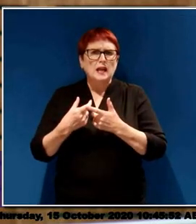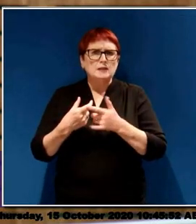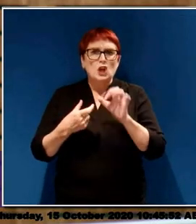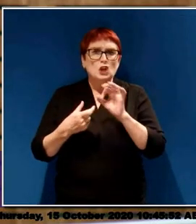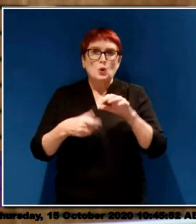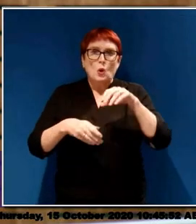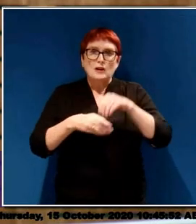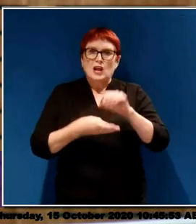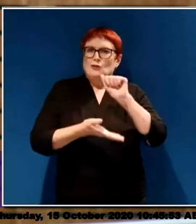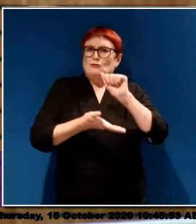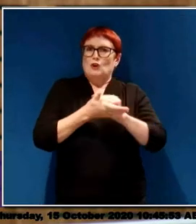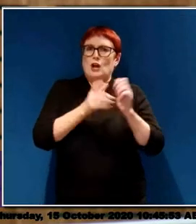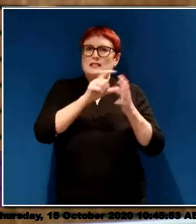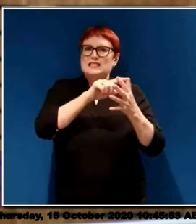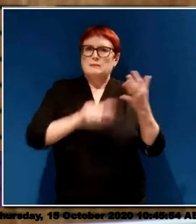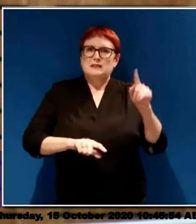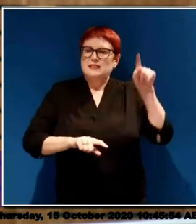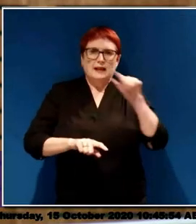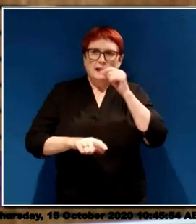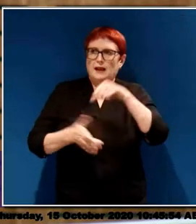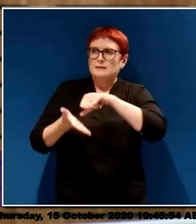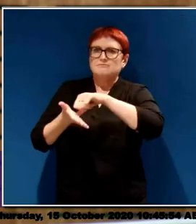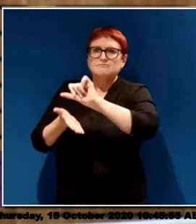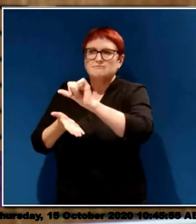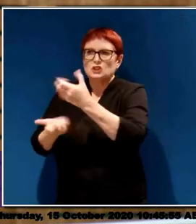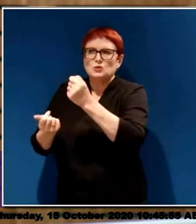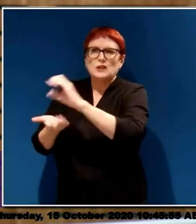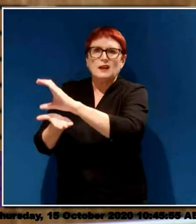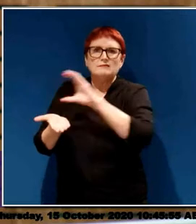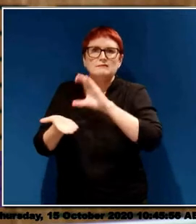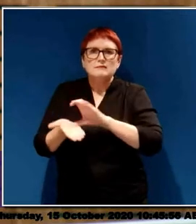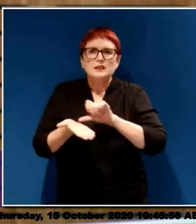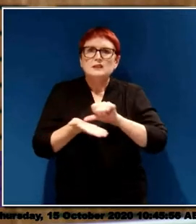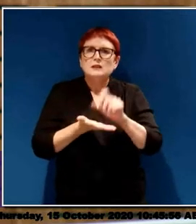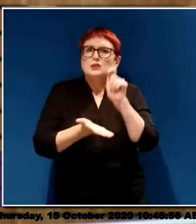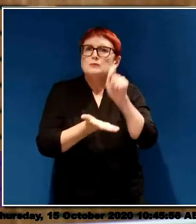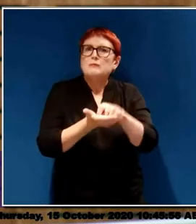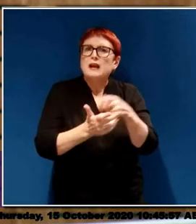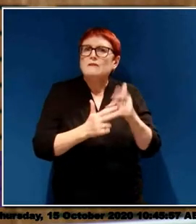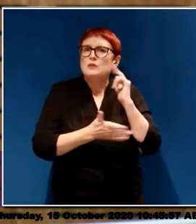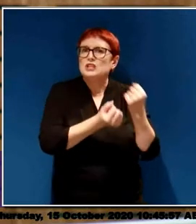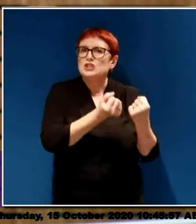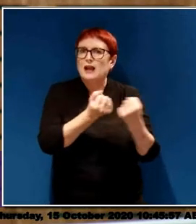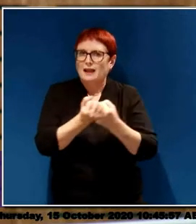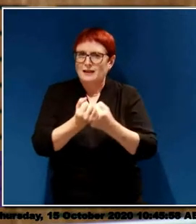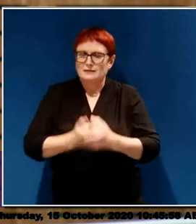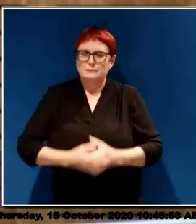and so forth because he didn't satisfy any one of the six criteria.